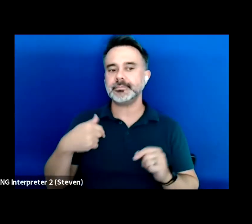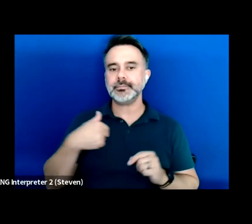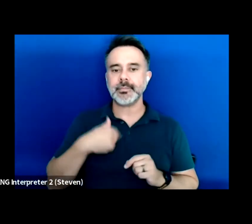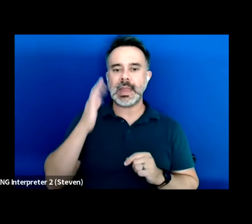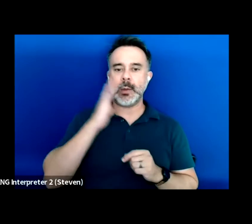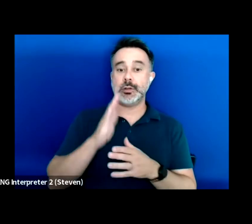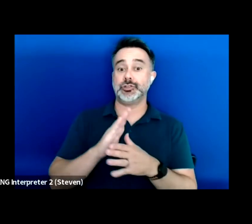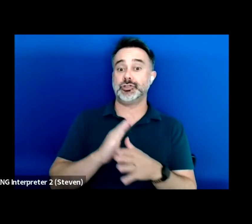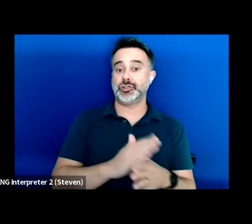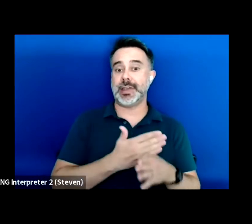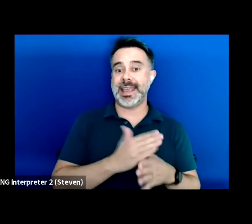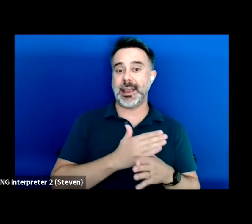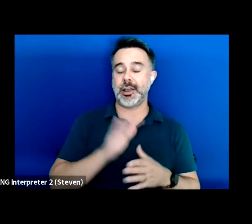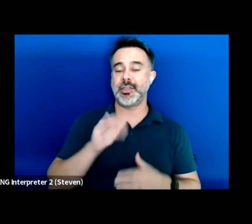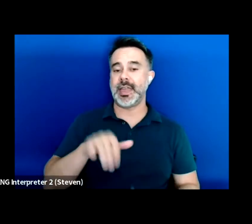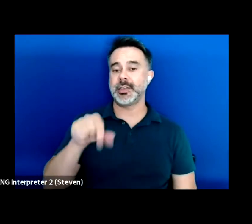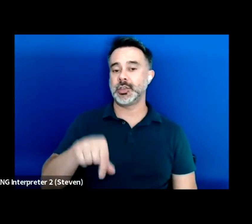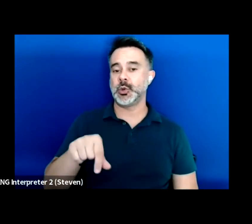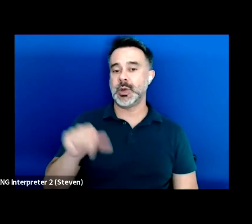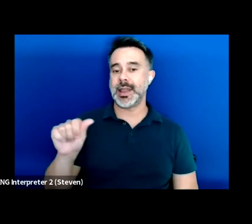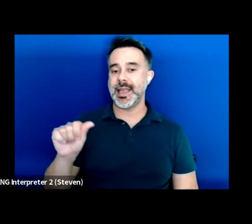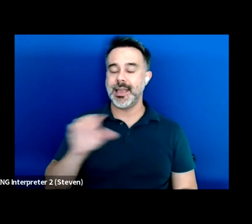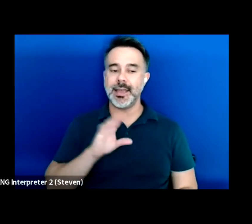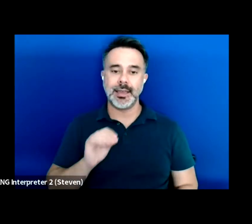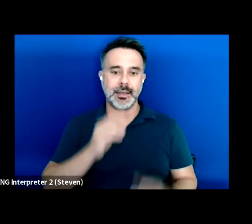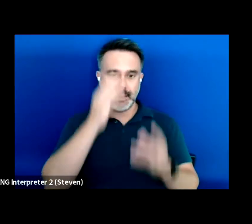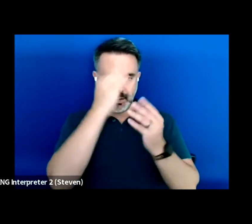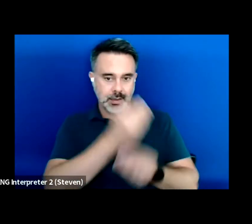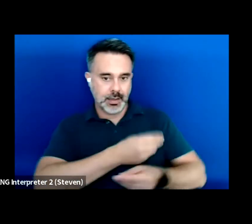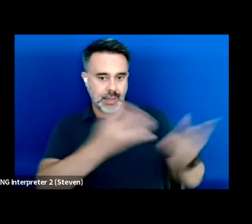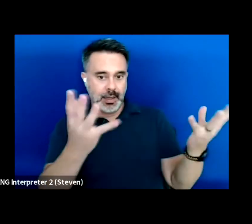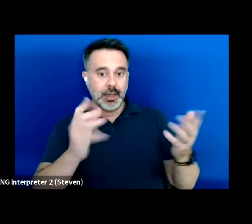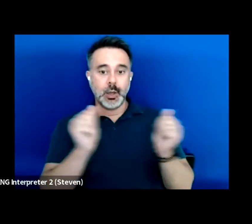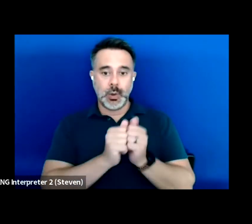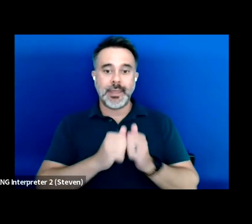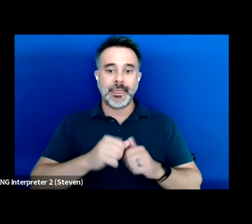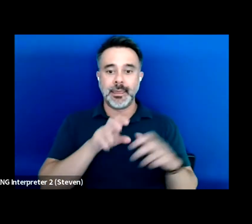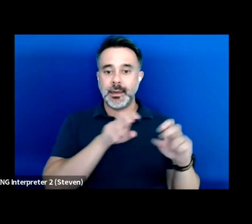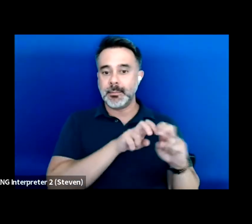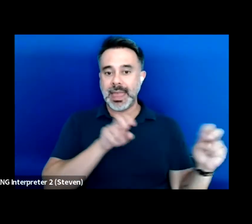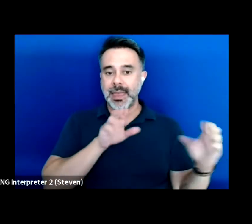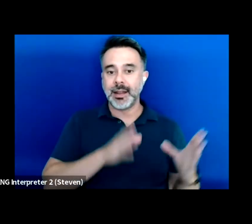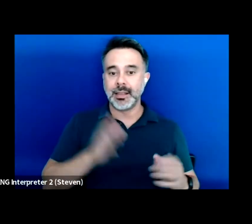that we are making thanks to Alice and -- and the vision that she had for this series.